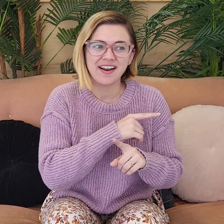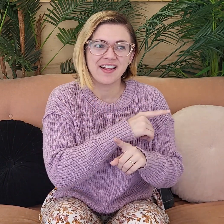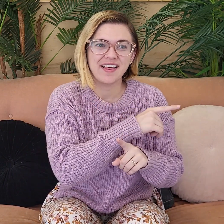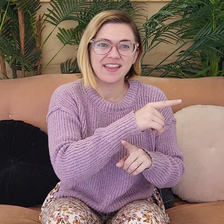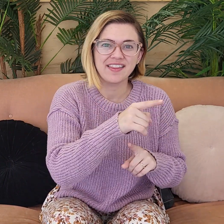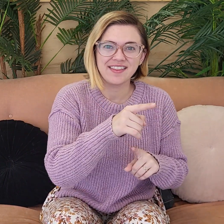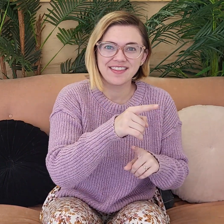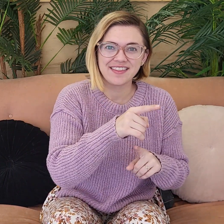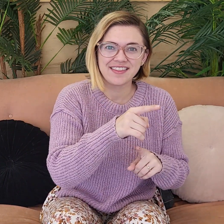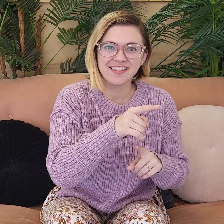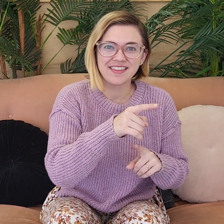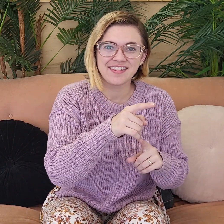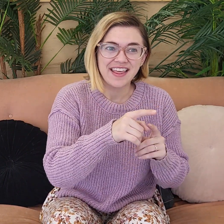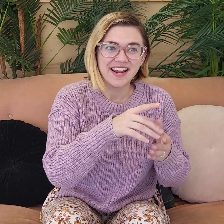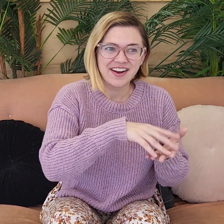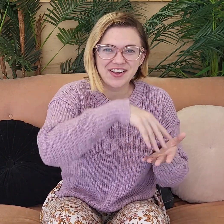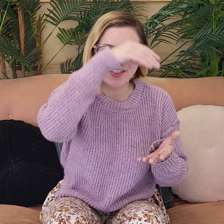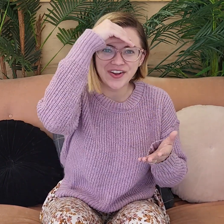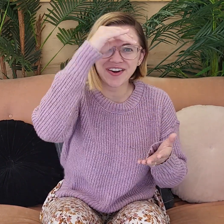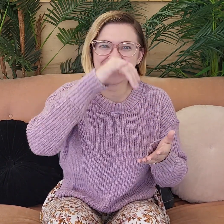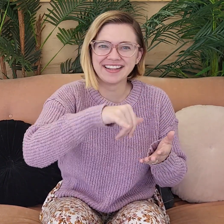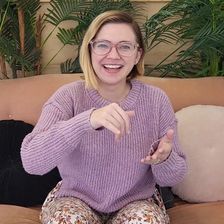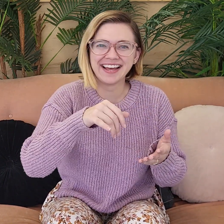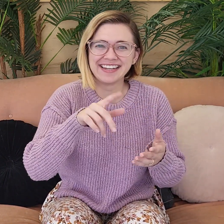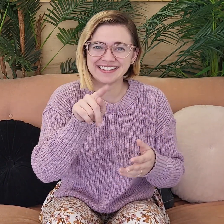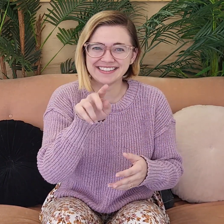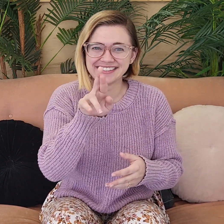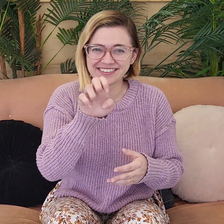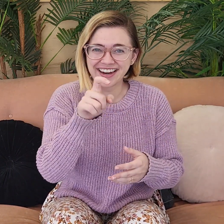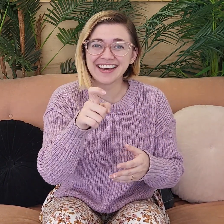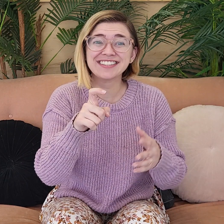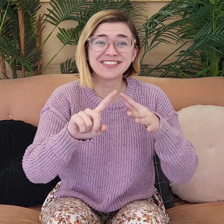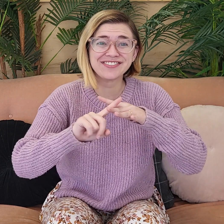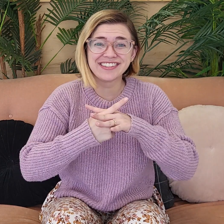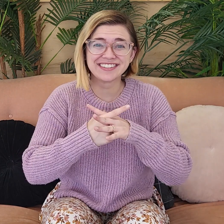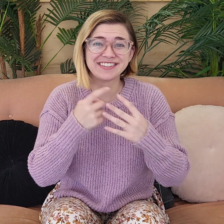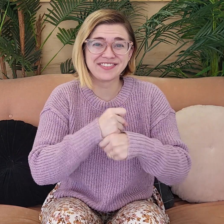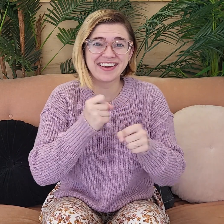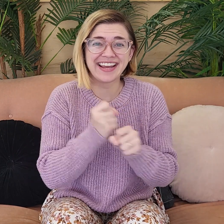But the scientists, they are learning that the T-Rex